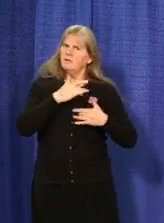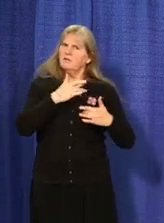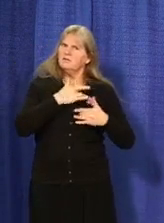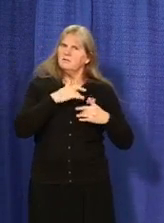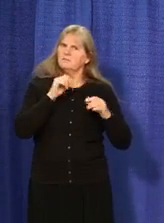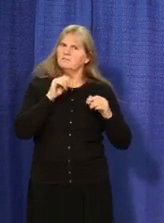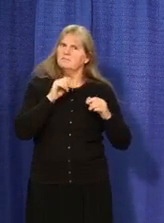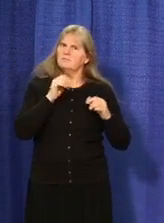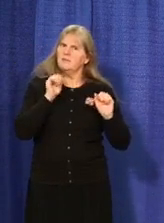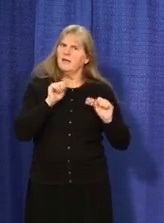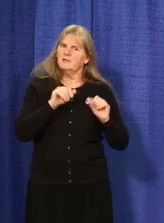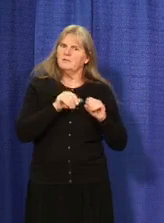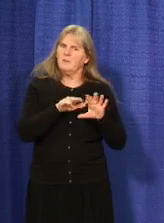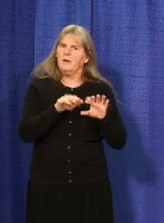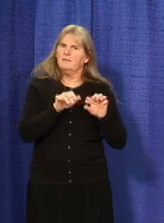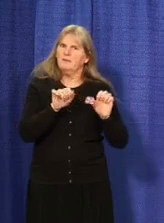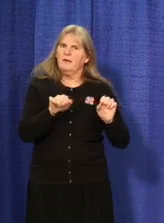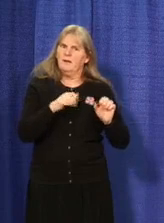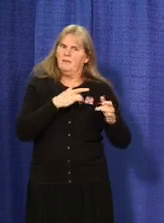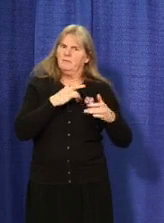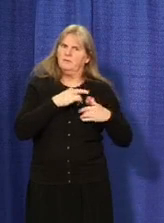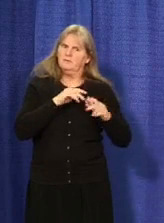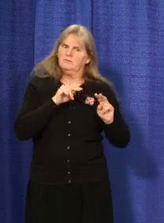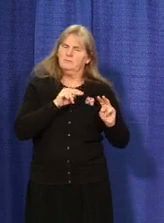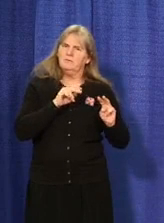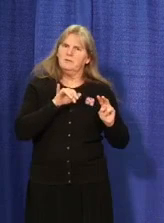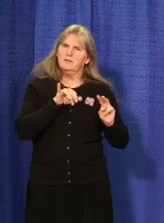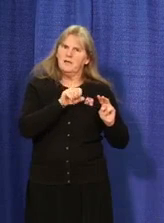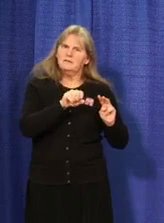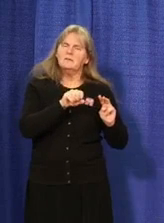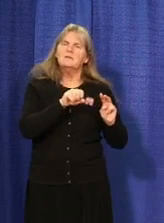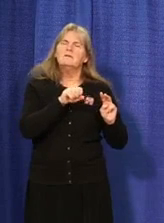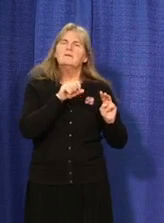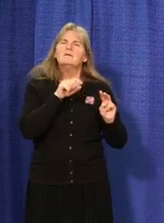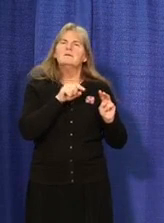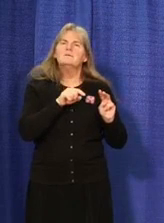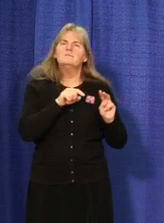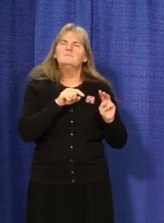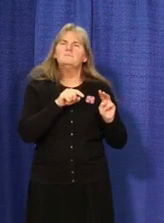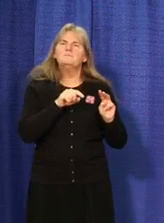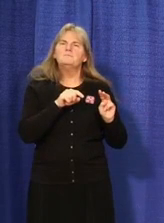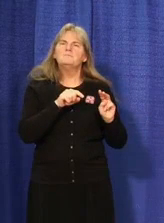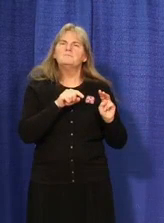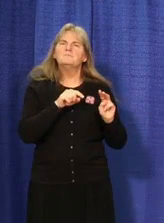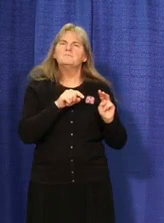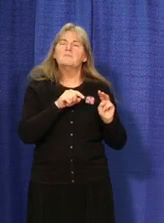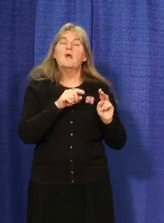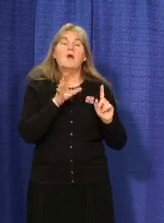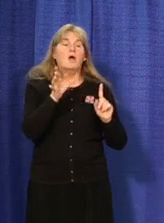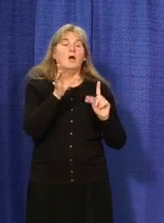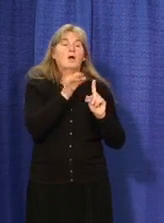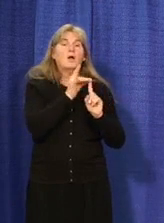spread, two things are behind that. One is, some of the contact investigations and testing is